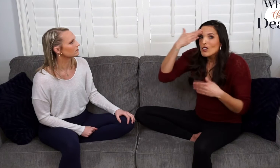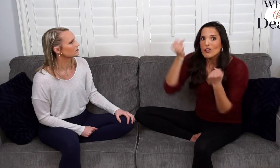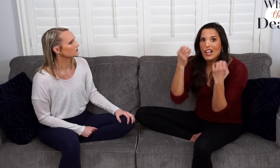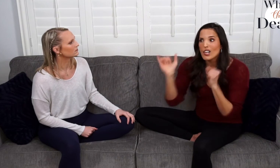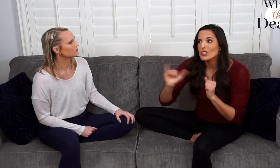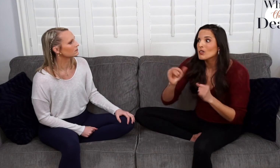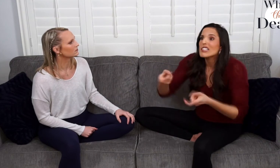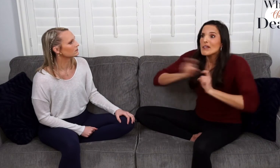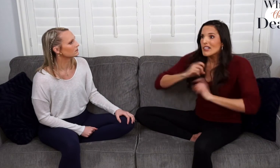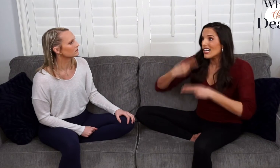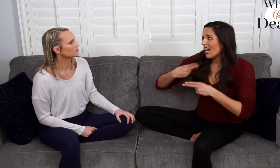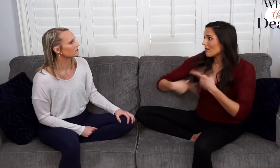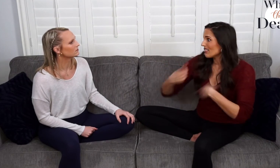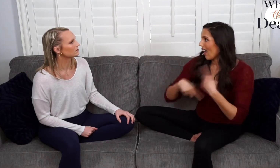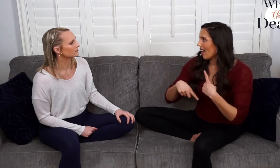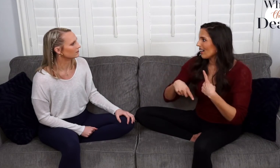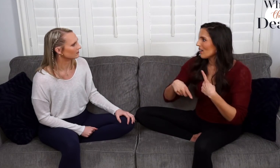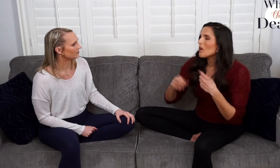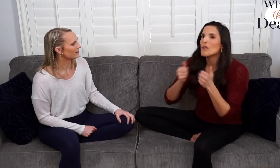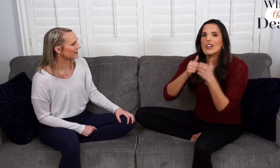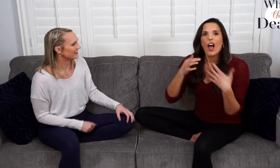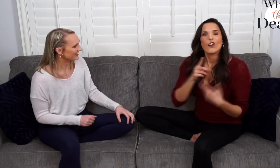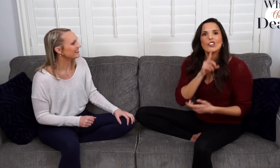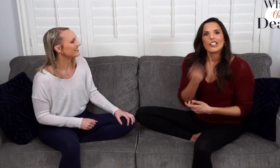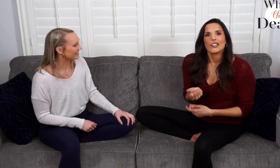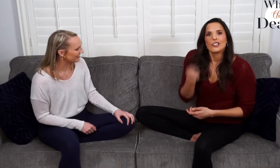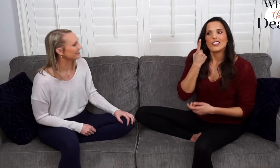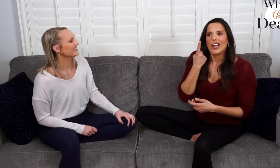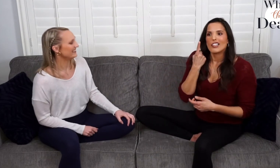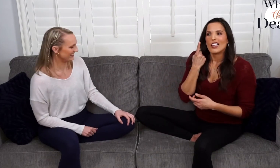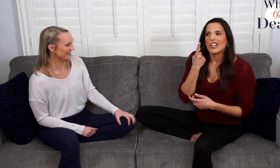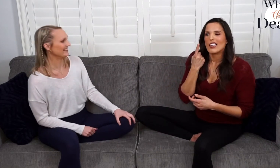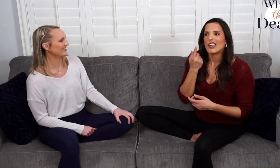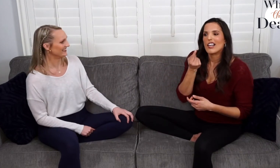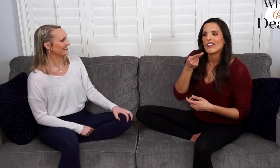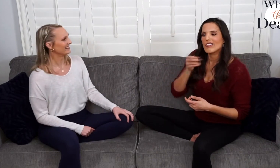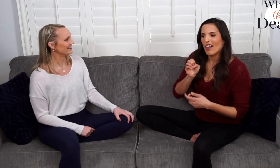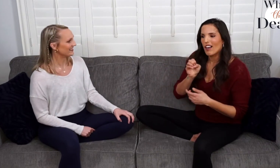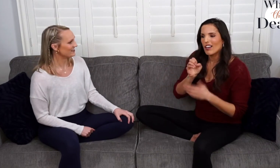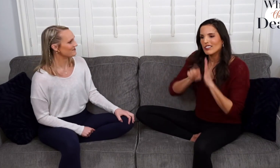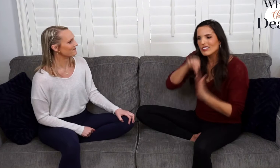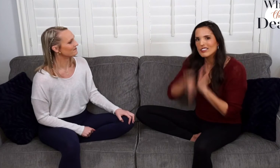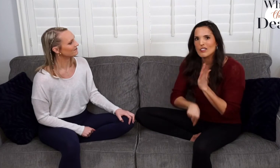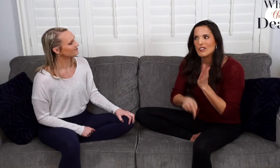God, I know sign too, can you give me a name sign?” without really understanding the depth